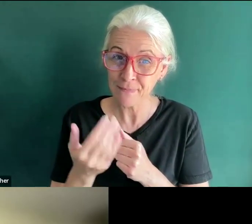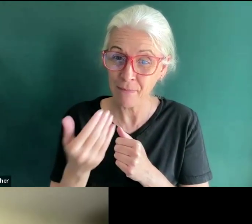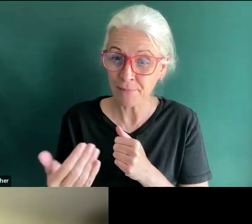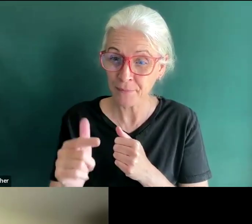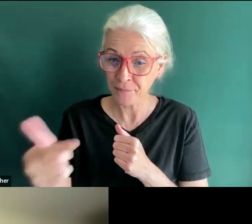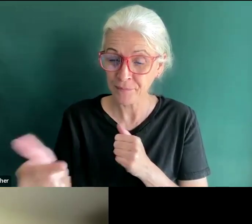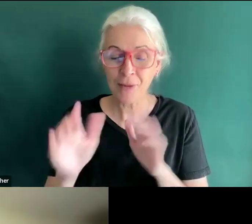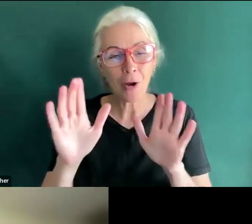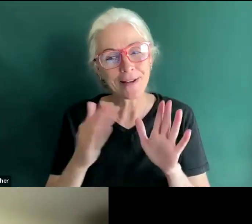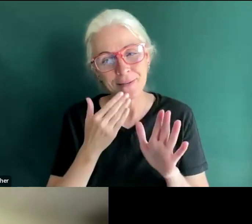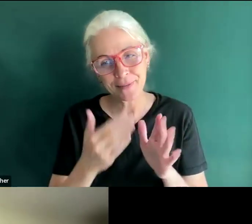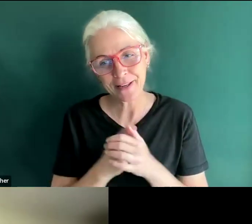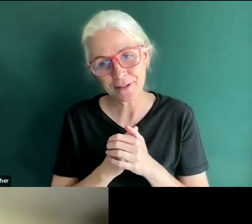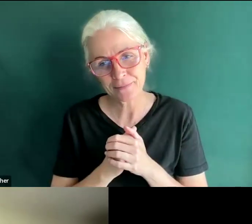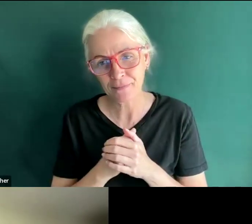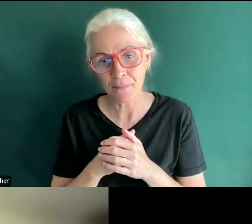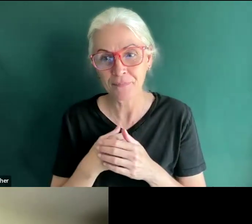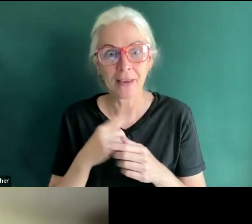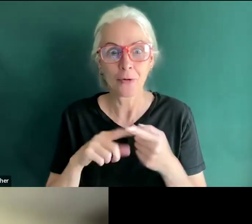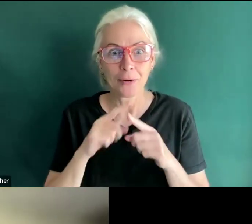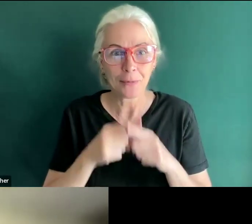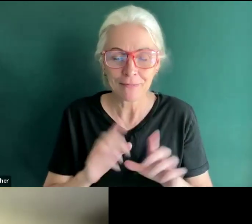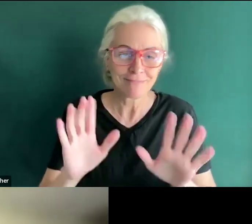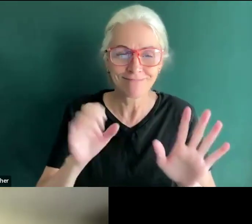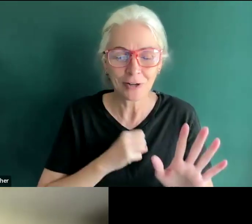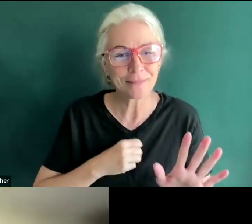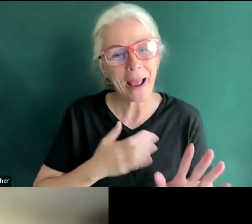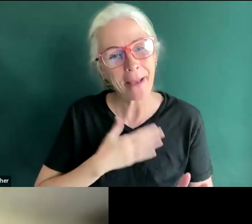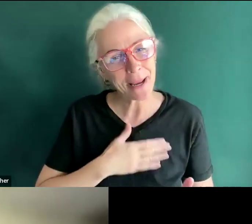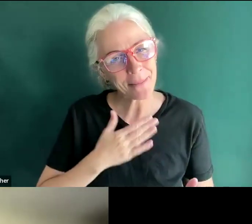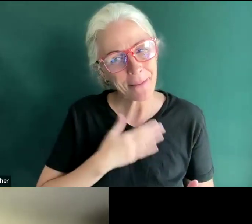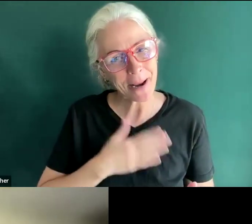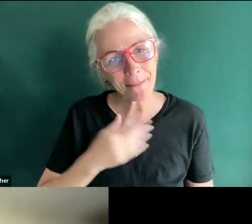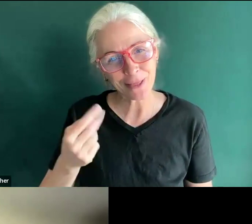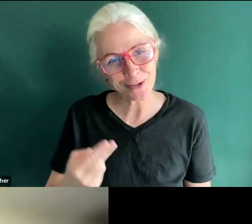Awesome, thank you. I was unable to unmute at first, but happy, happy Thursday. I hope you guys